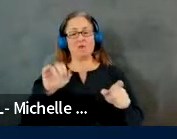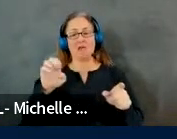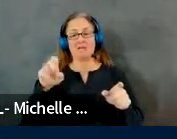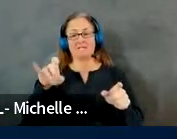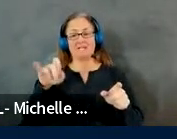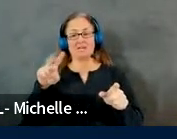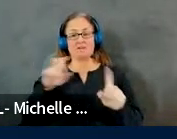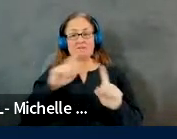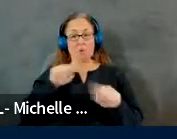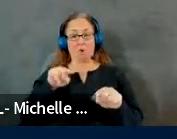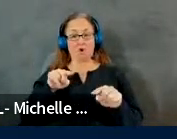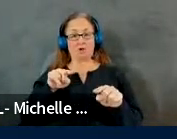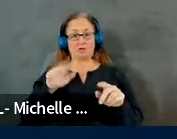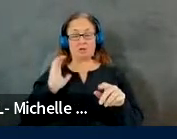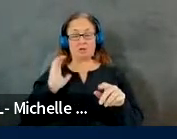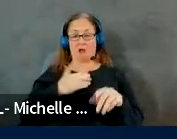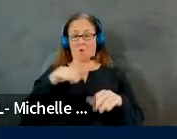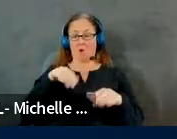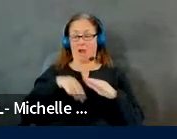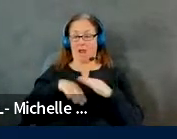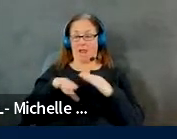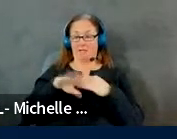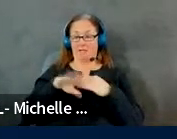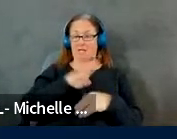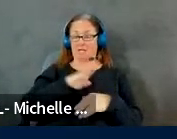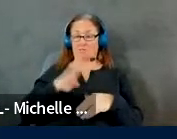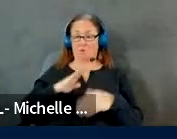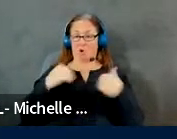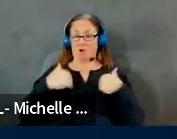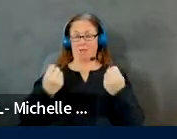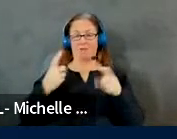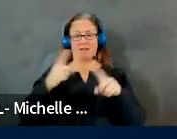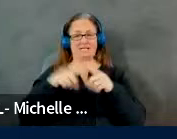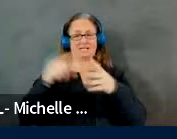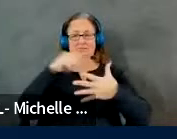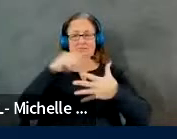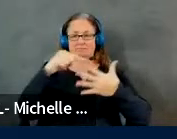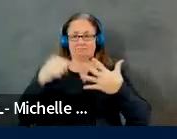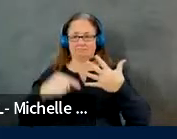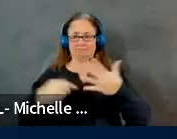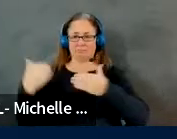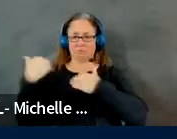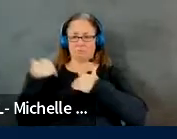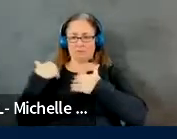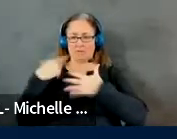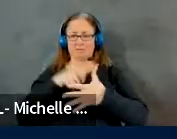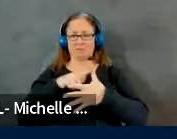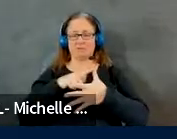the Access Board was charged with several key tasks. The first was to solicit public